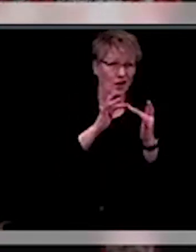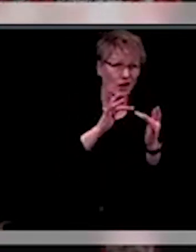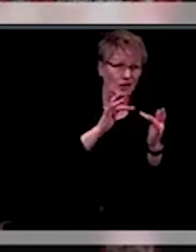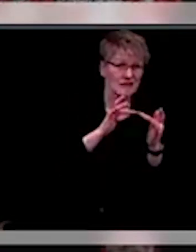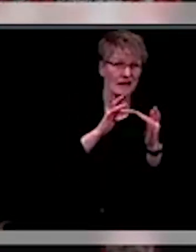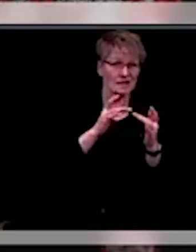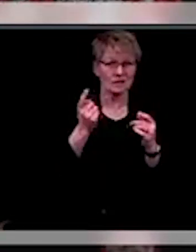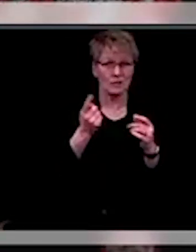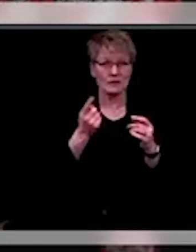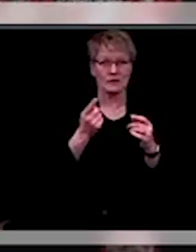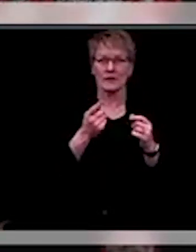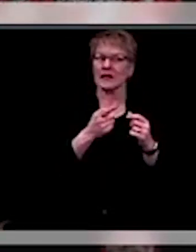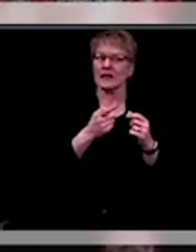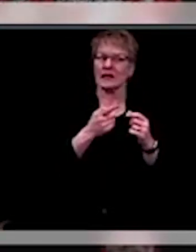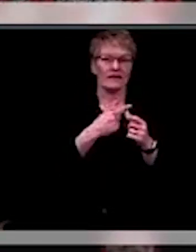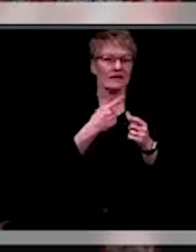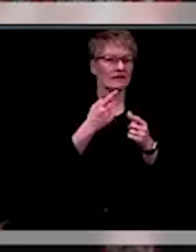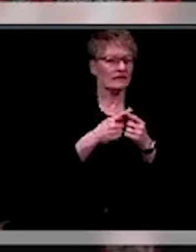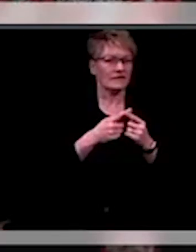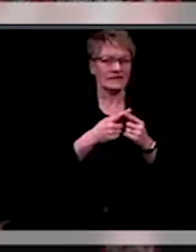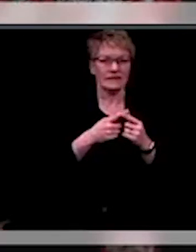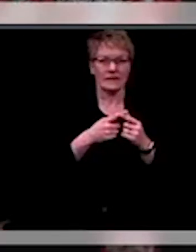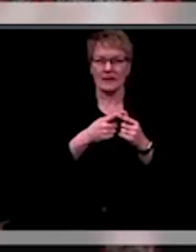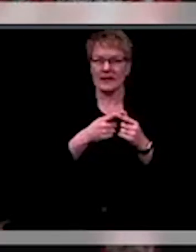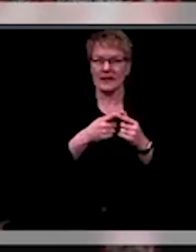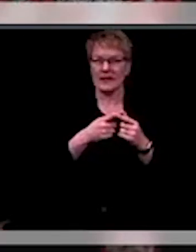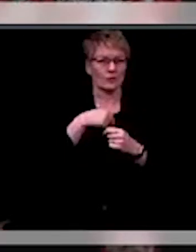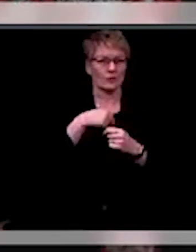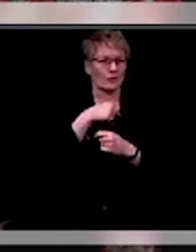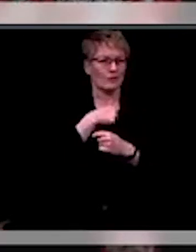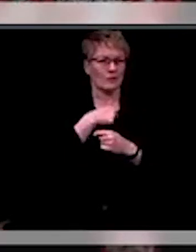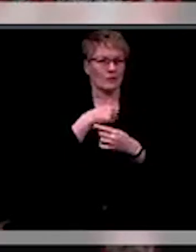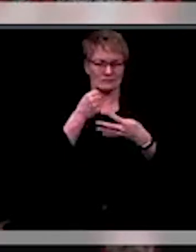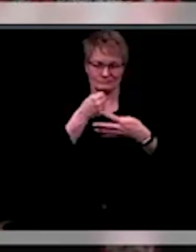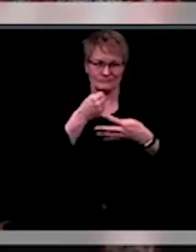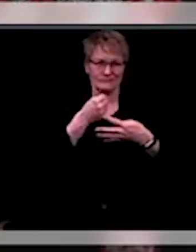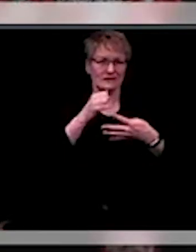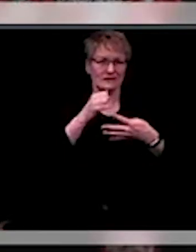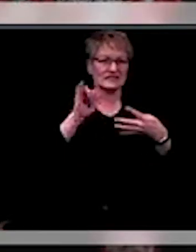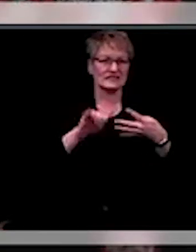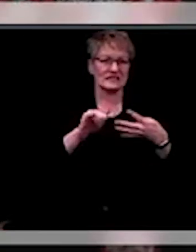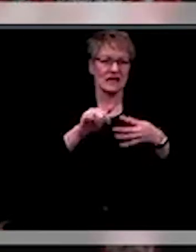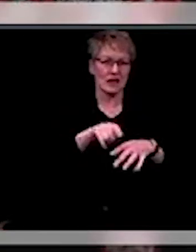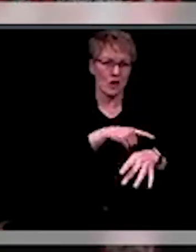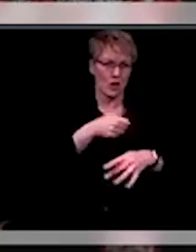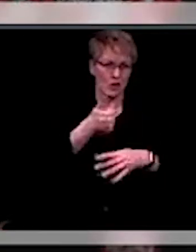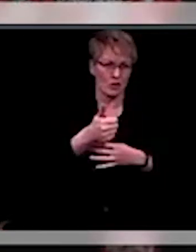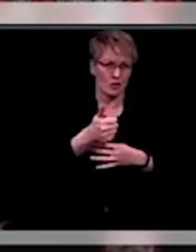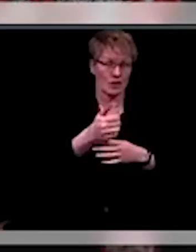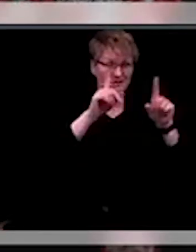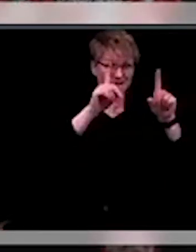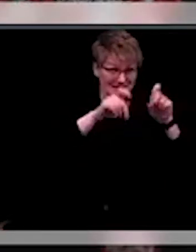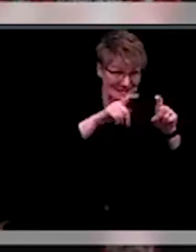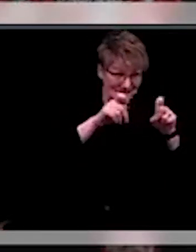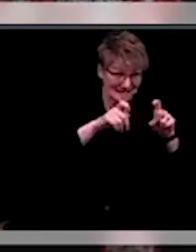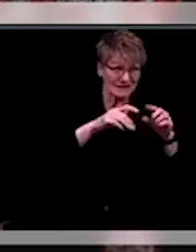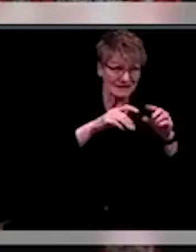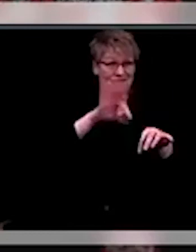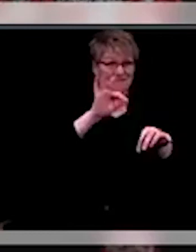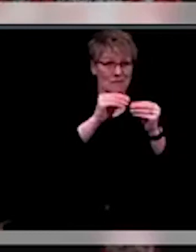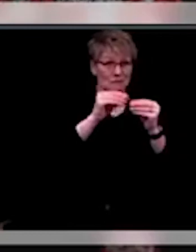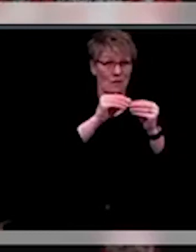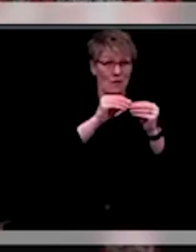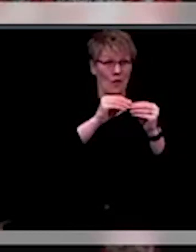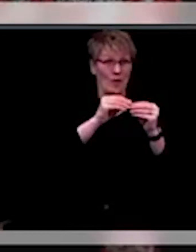asymptomatic tests, then that's going to lower our testing positivity rate. As was reported earlier,